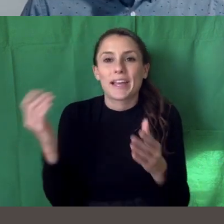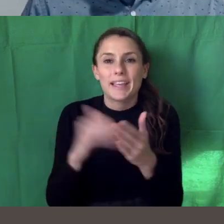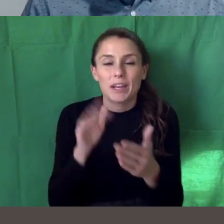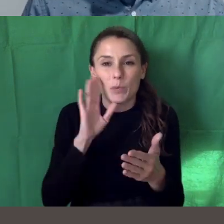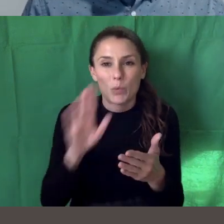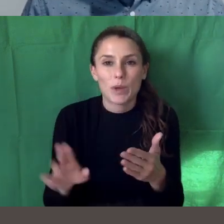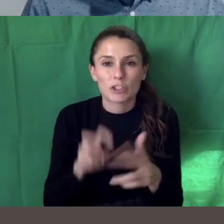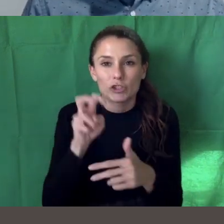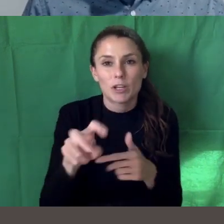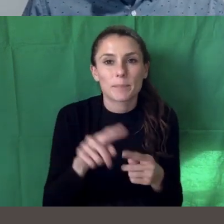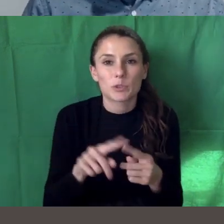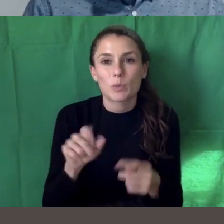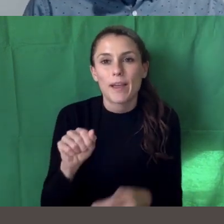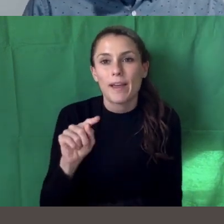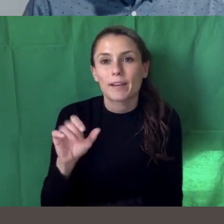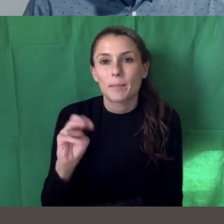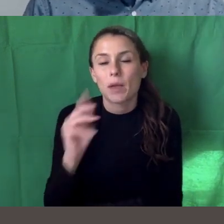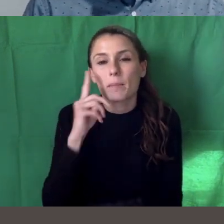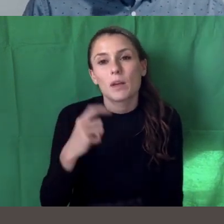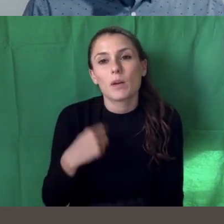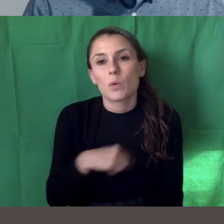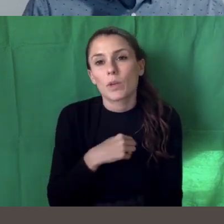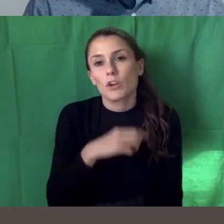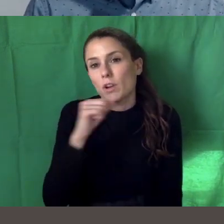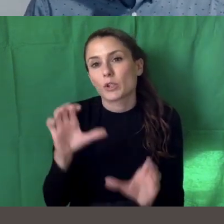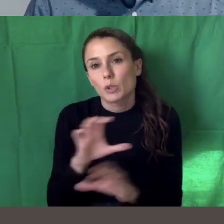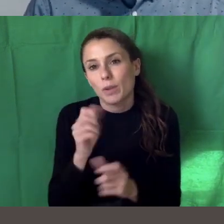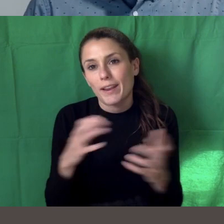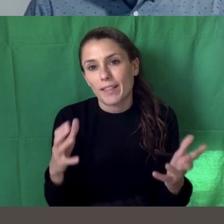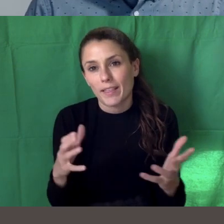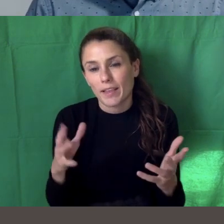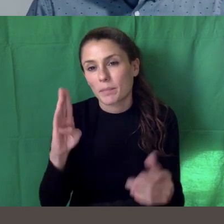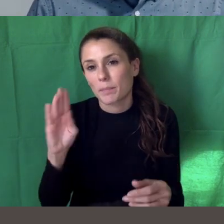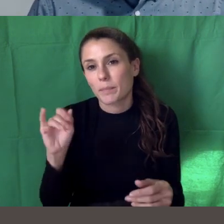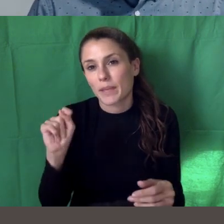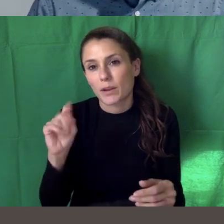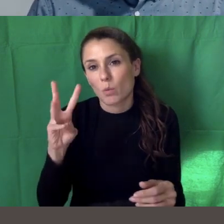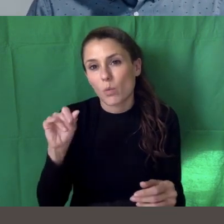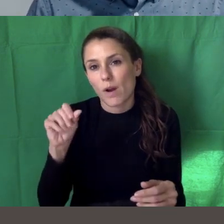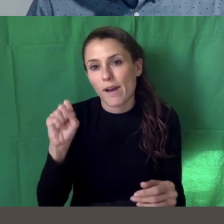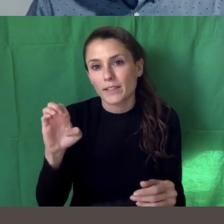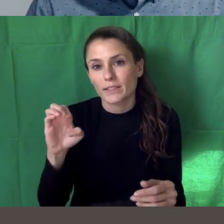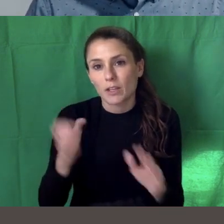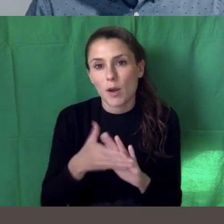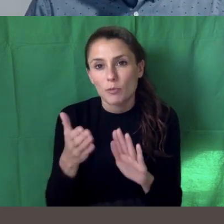We're, again, going to jump all the way to atom because we're not doing any bitwise operators